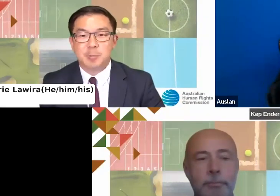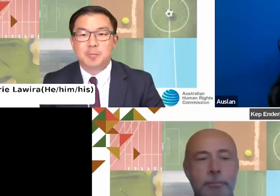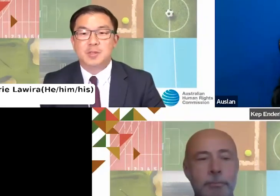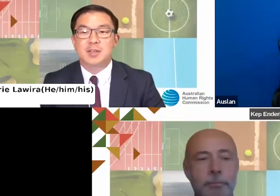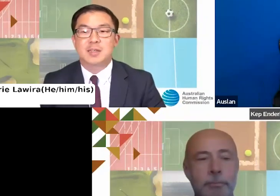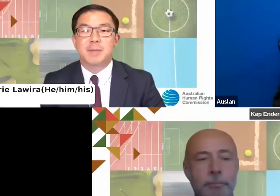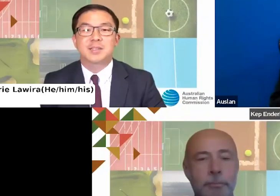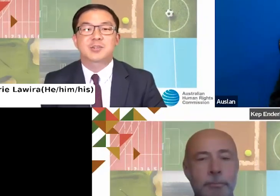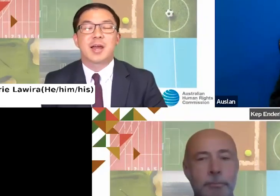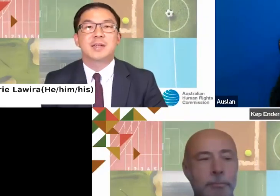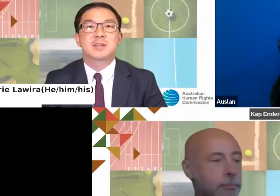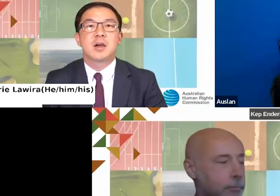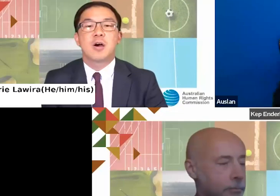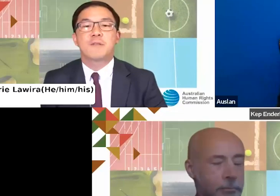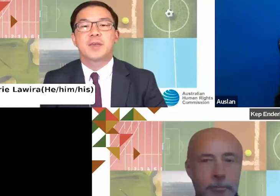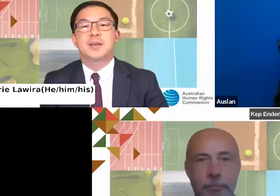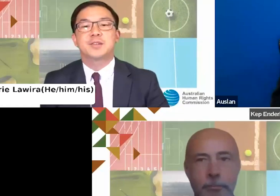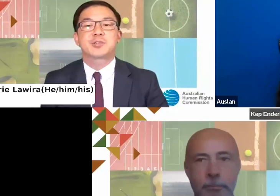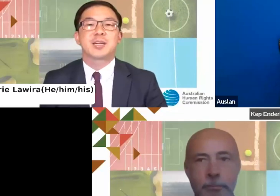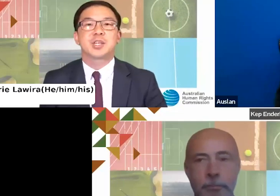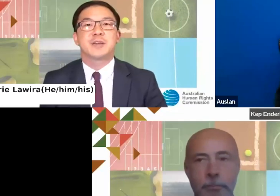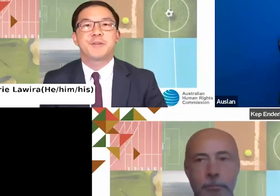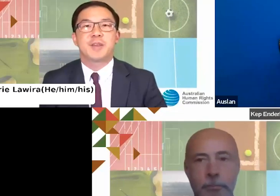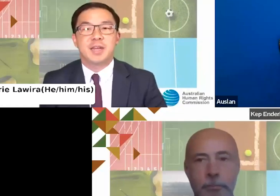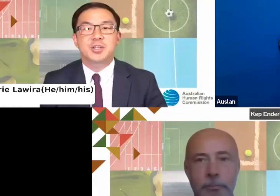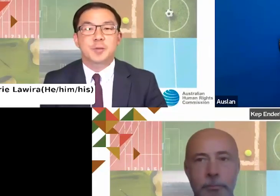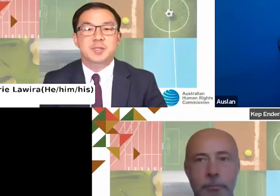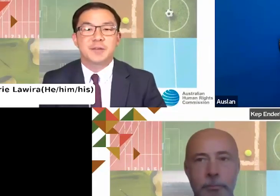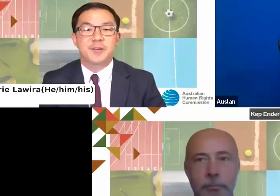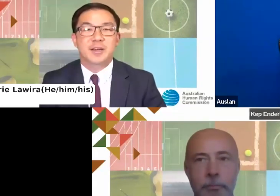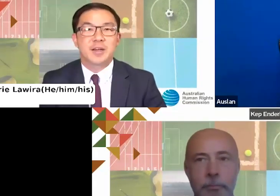publicizing the main strands of the EU strategy for the Indo-Pacific,